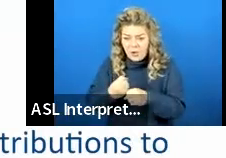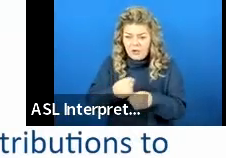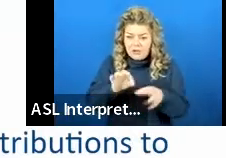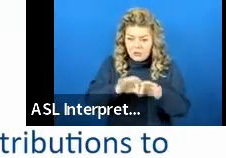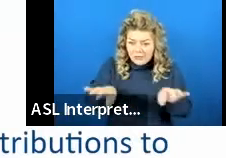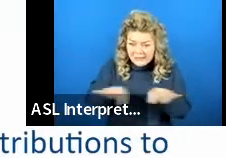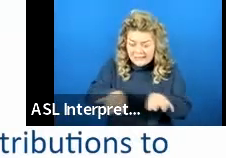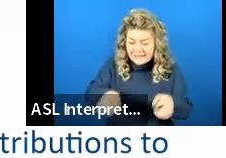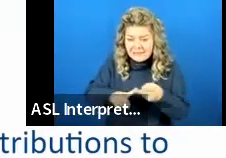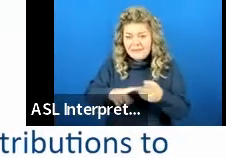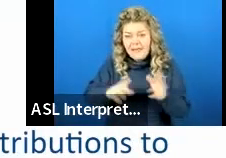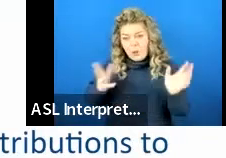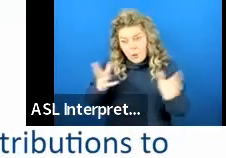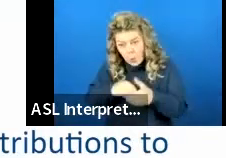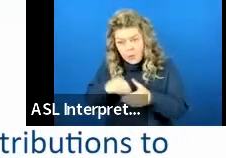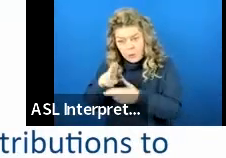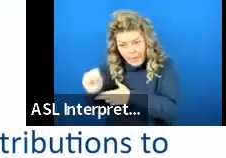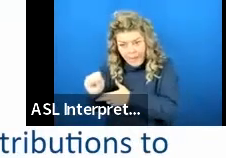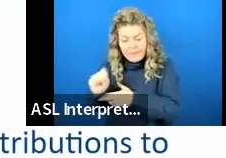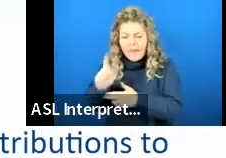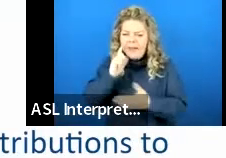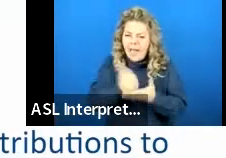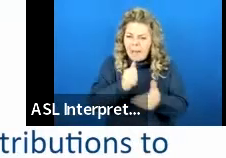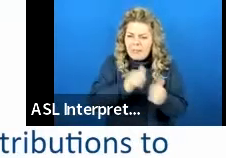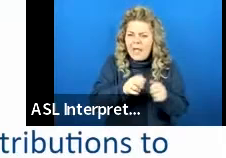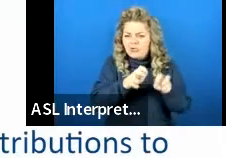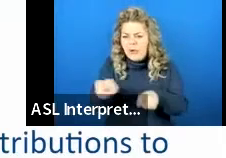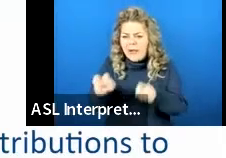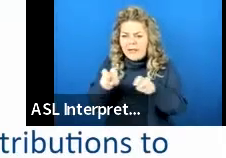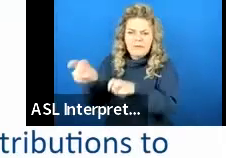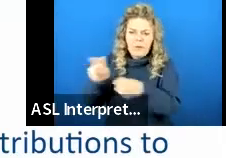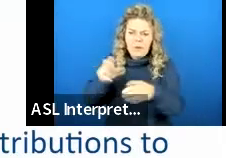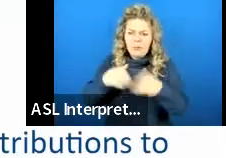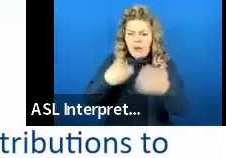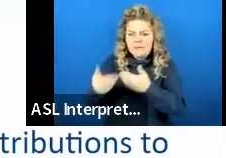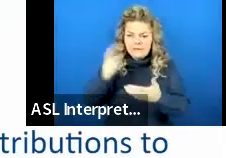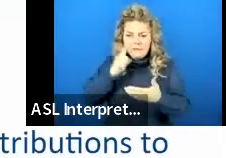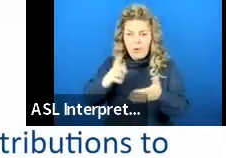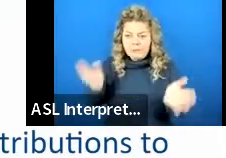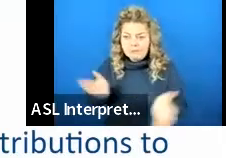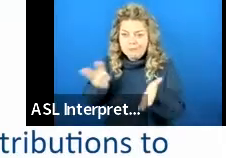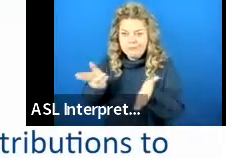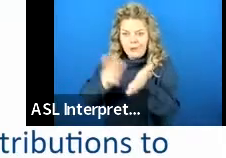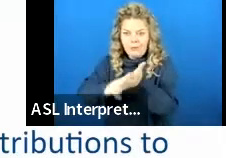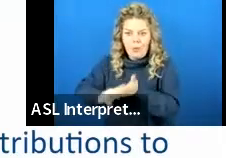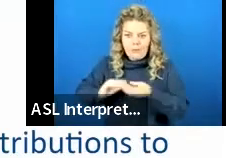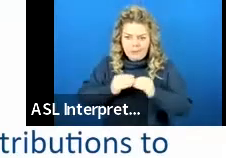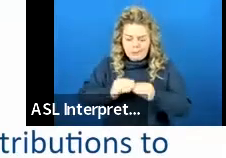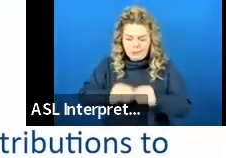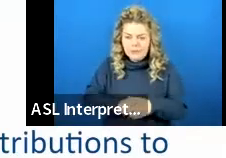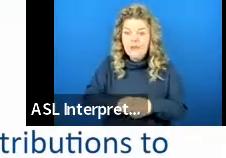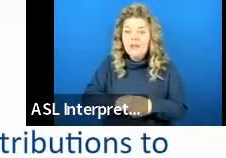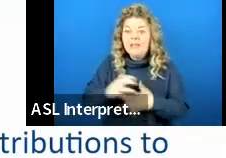and to leverage the transfer process to enhance enrollment Example year one steps include recruiting staff